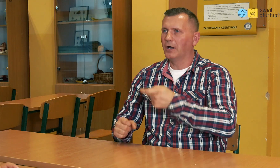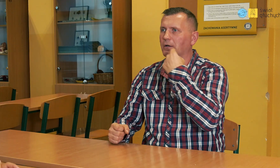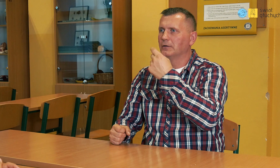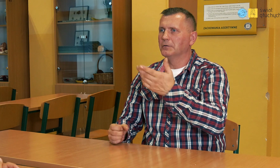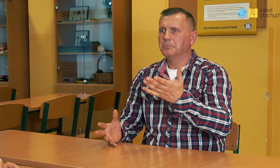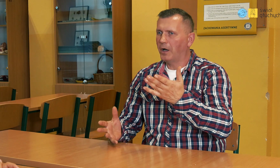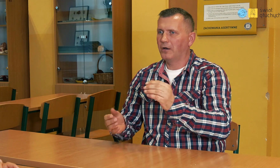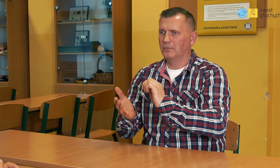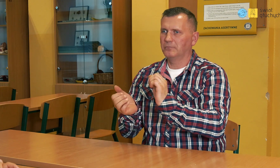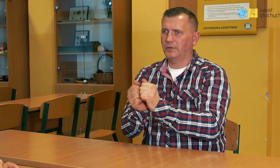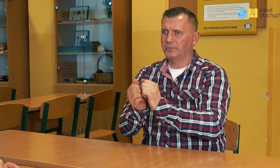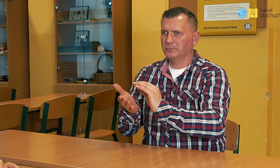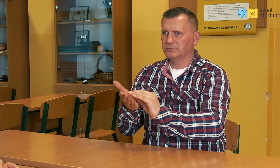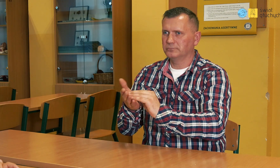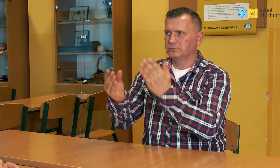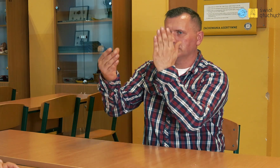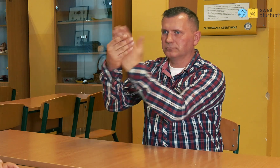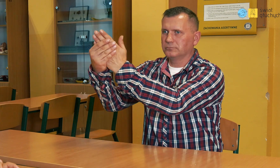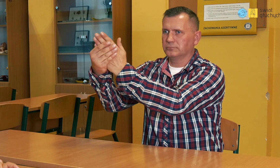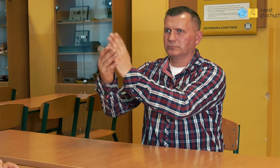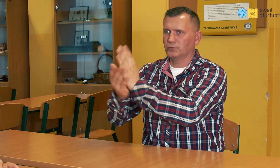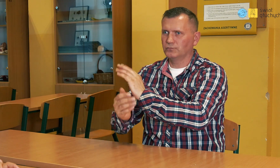We would leave a note at the door.